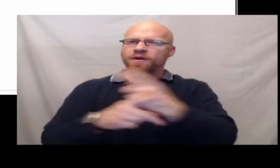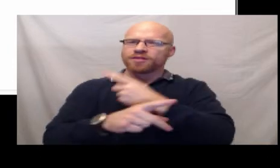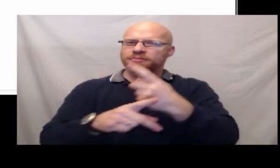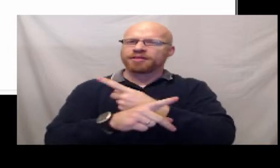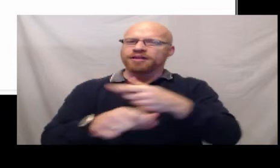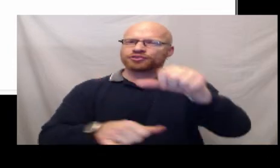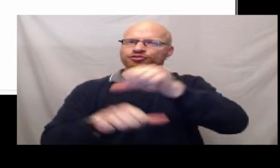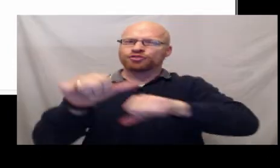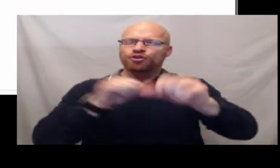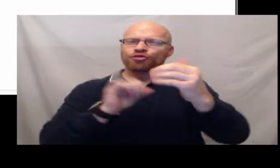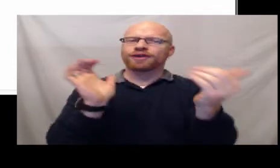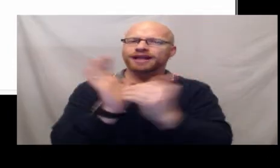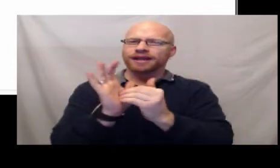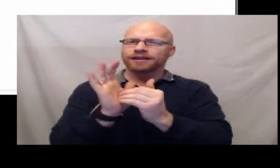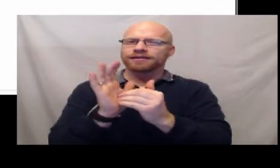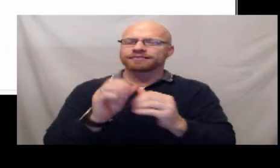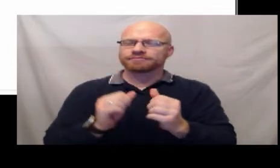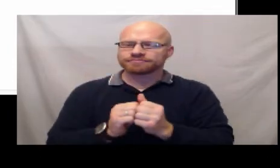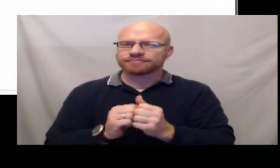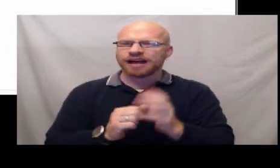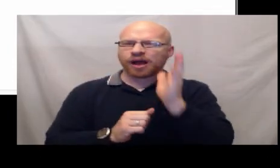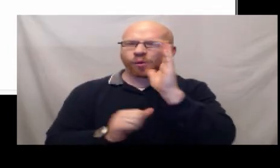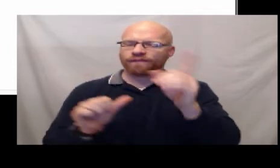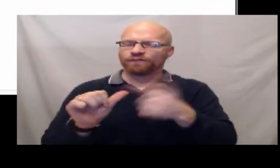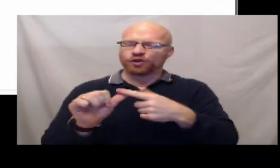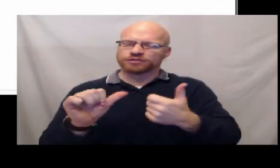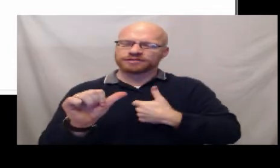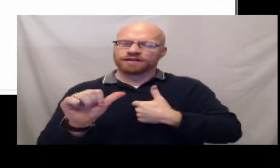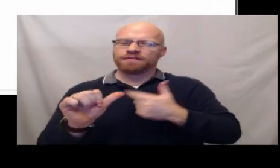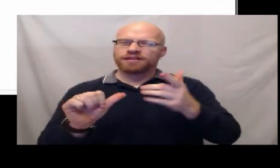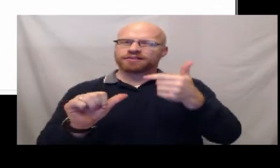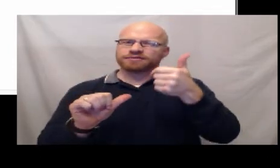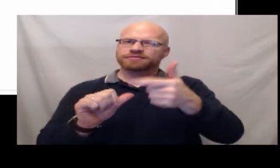If I want to know if they're correct I need to multiply them back again.